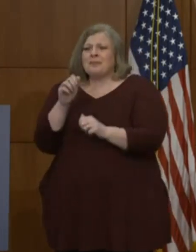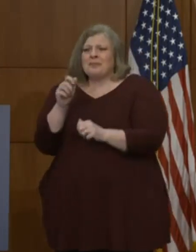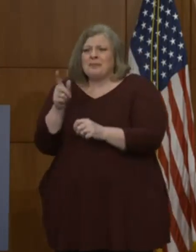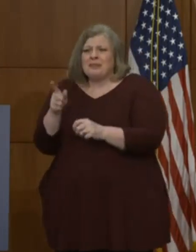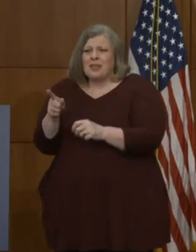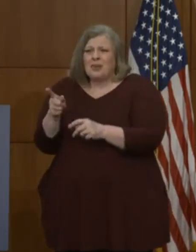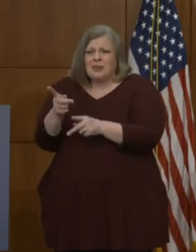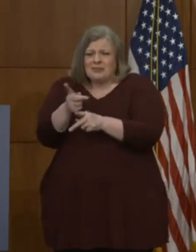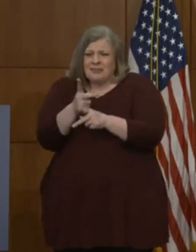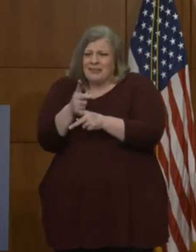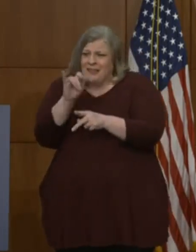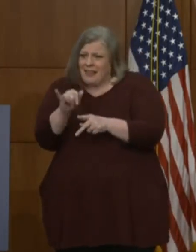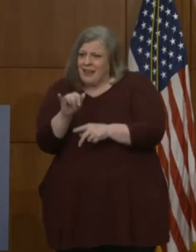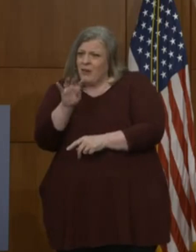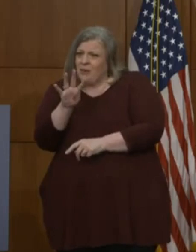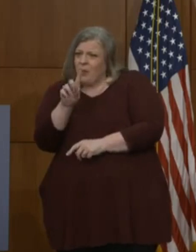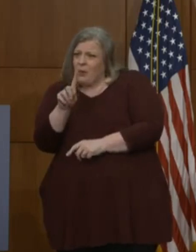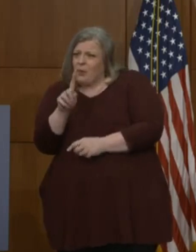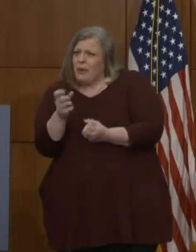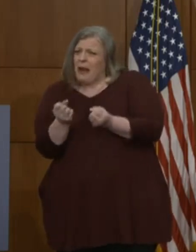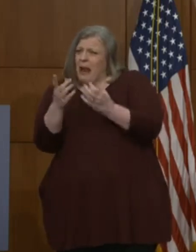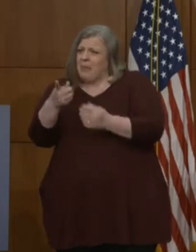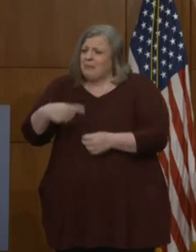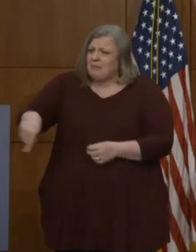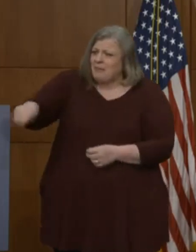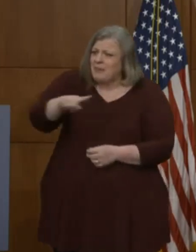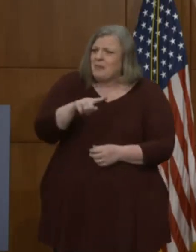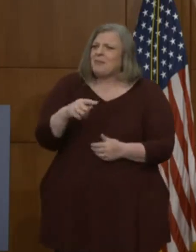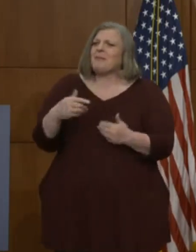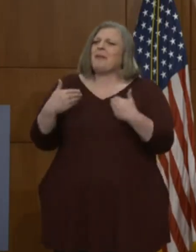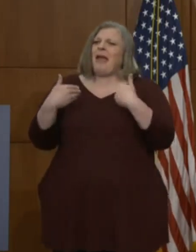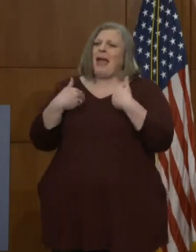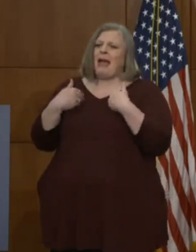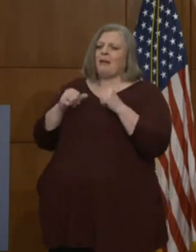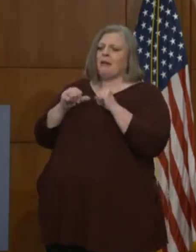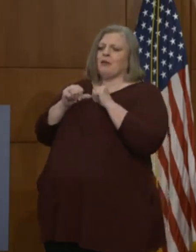VIRGINIA- AND ONE OF YOU WILL GET OVERVIEW ON WHETHER. FORTY GET OVERVIEW ON WHETHER. FORTY ONE HOW MANY OF THOSE PEOPLE